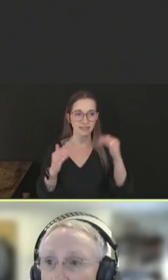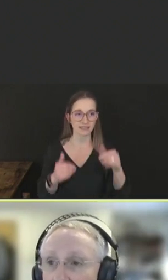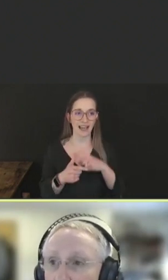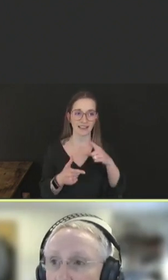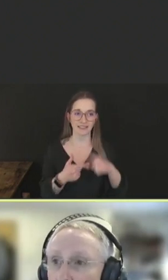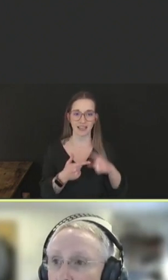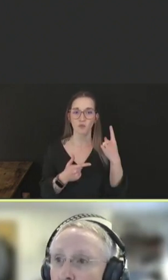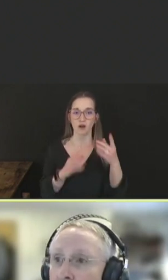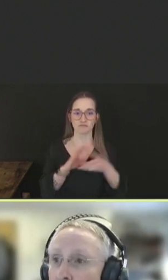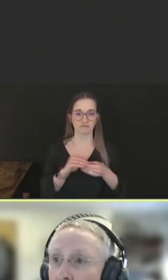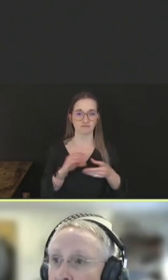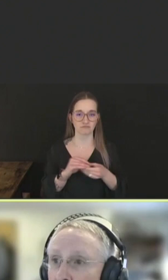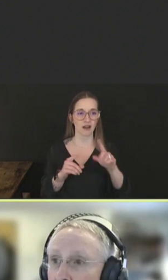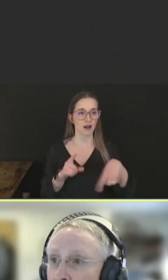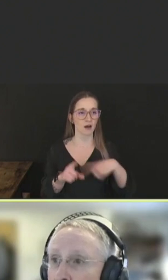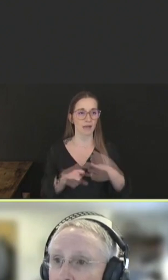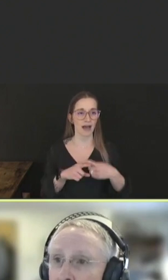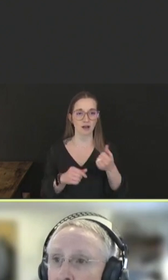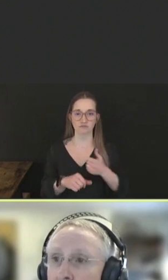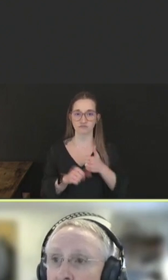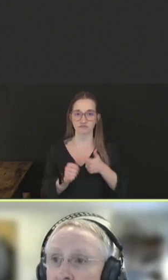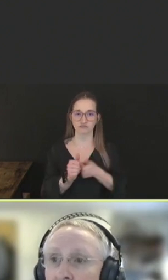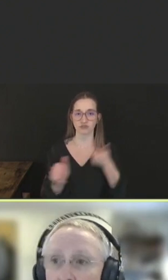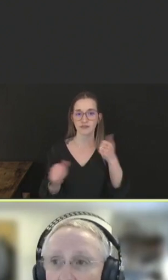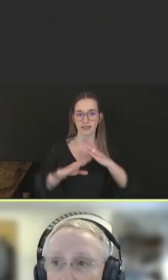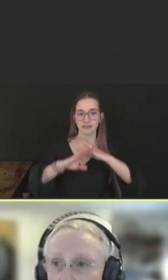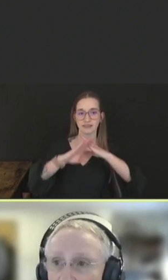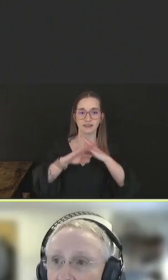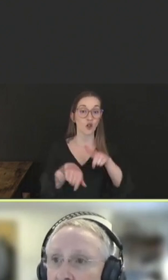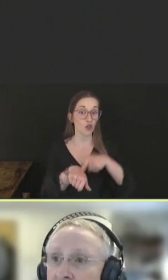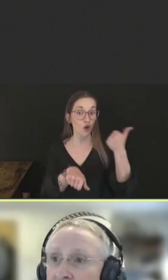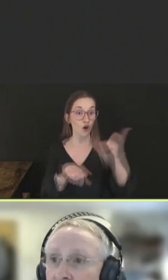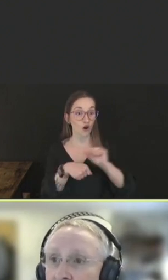After a short break, we'll resume with a panel about the development of RSV vaccines,